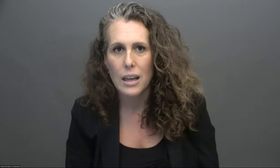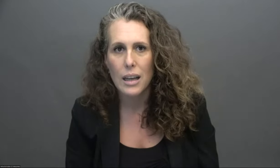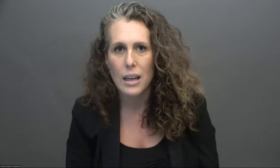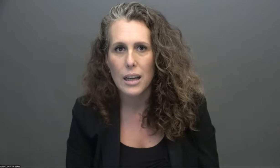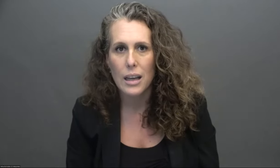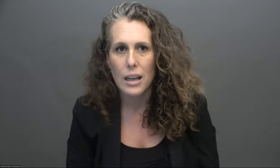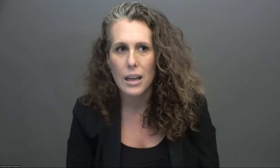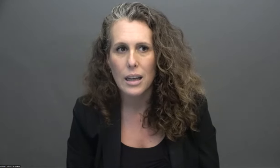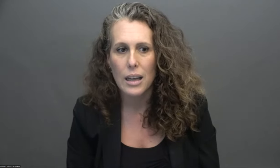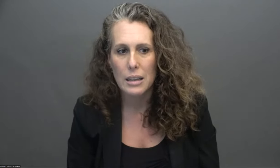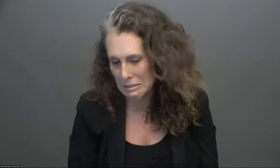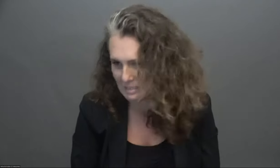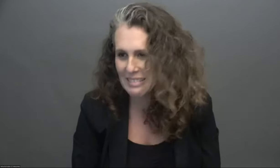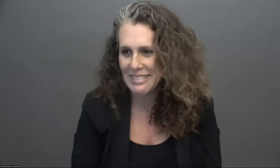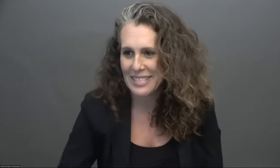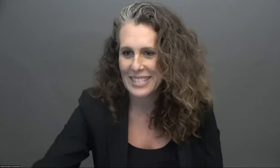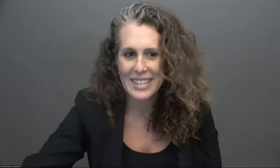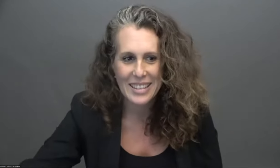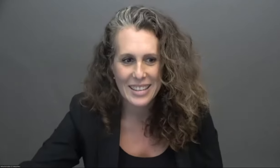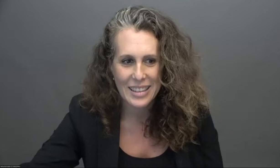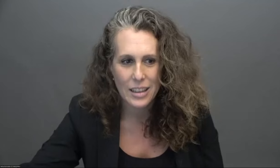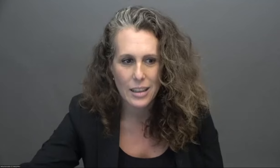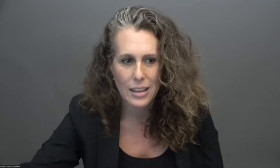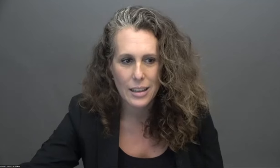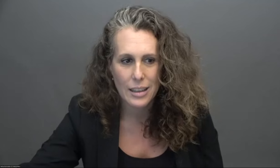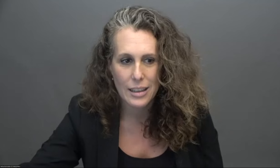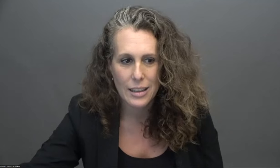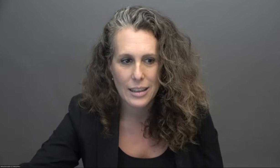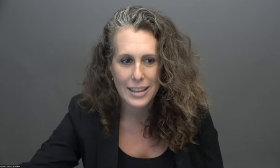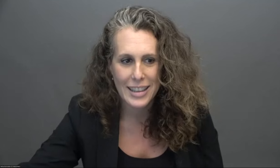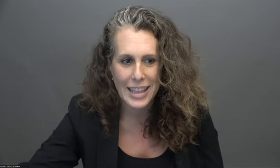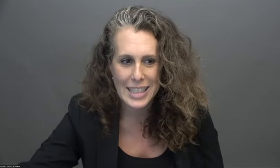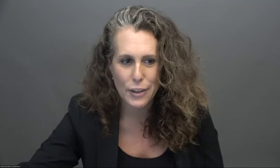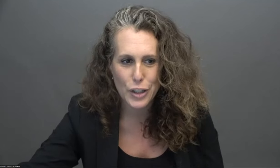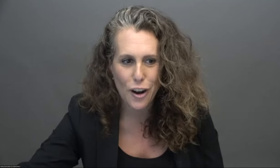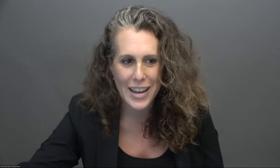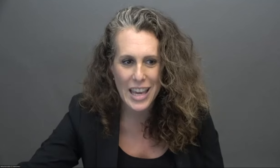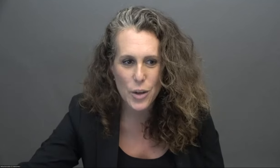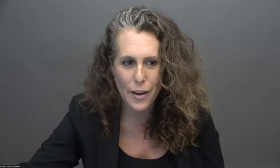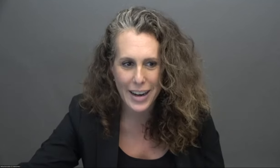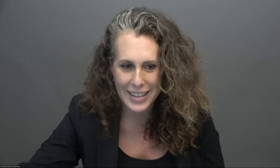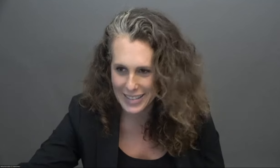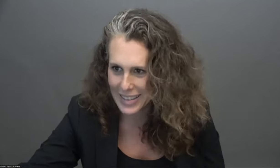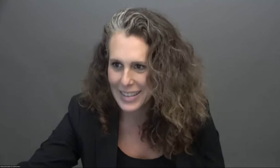be that would be better. 16:42:23 Let's give it a try.